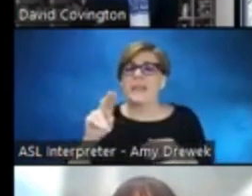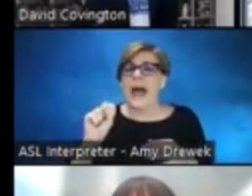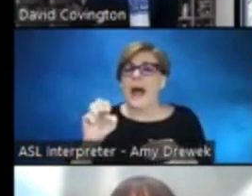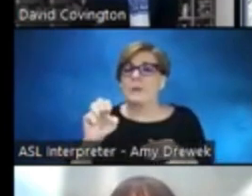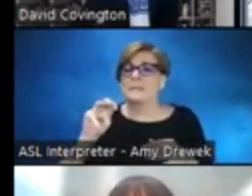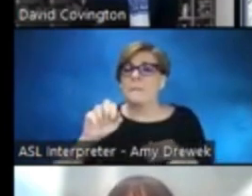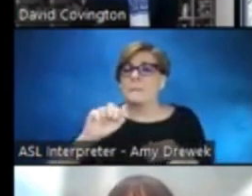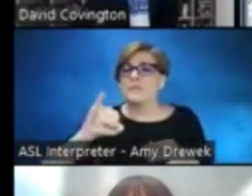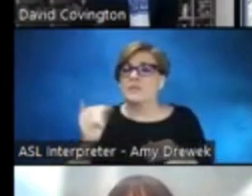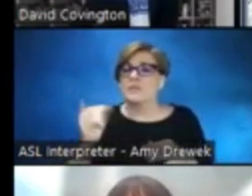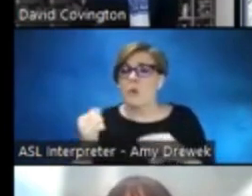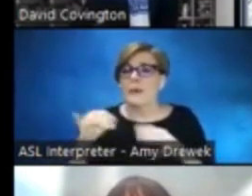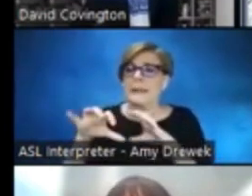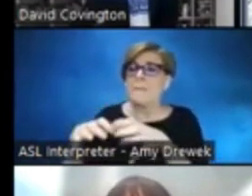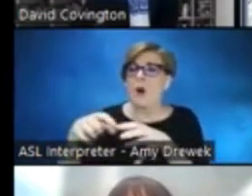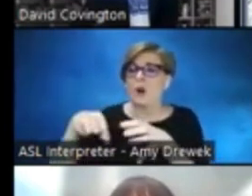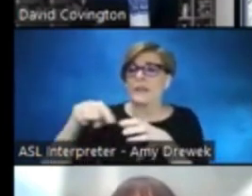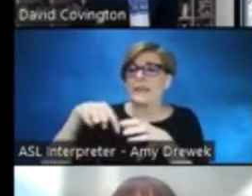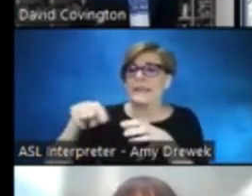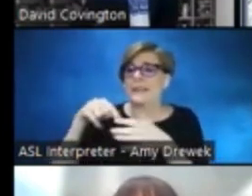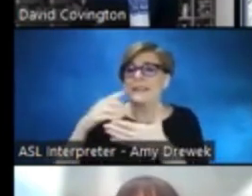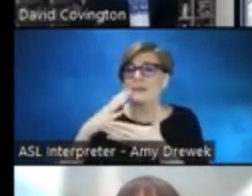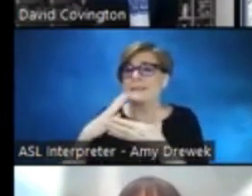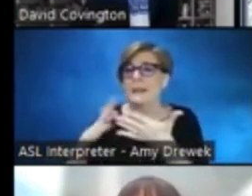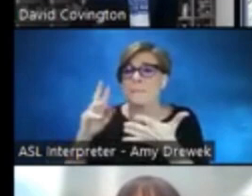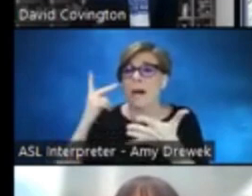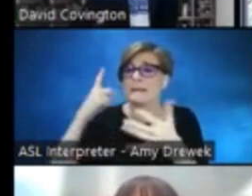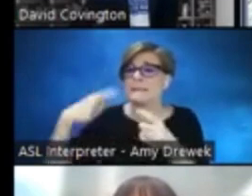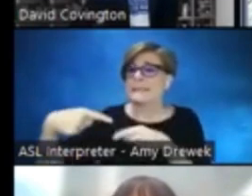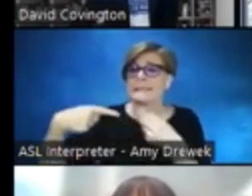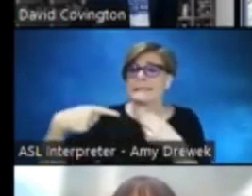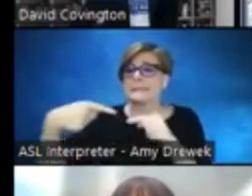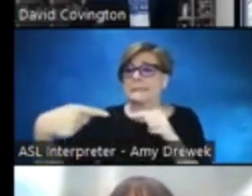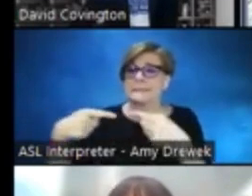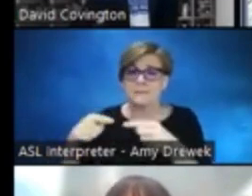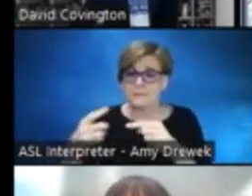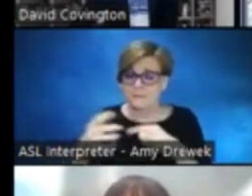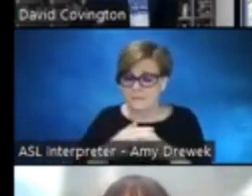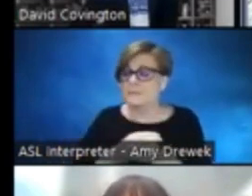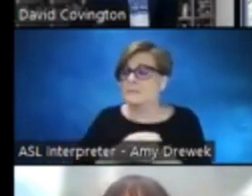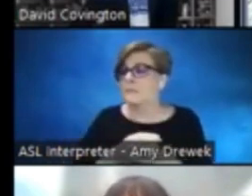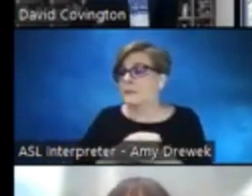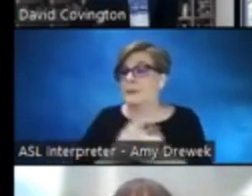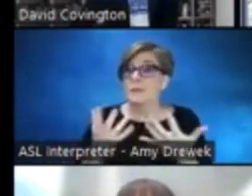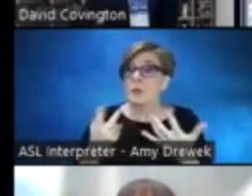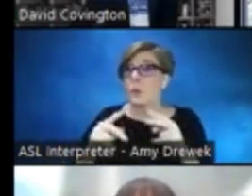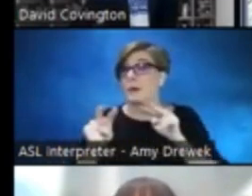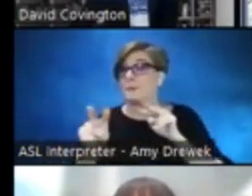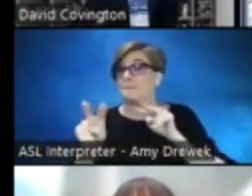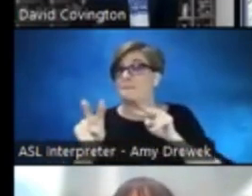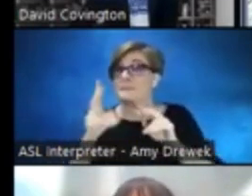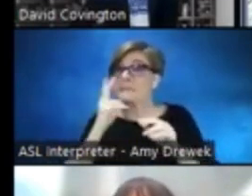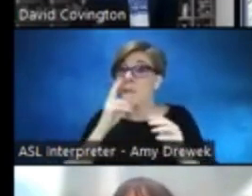WITHIN THAT PARTY SO THERE IS -- WE ARE STILL KEEPING AN EYE TO THAT AND SEEING WHAT WILL HAPPEN.